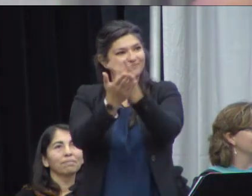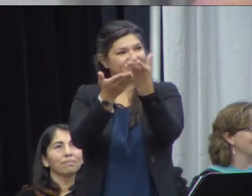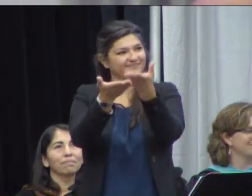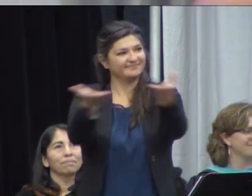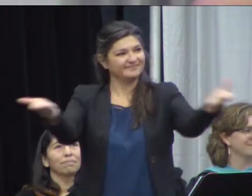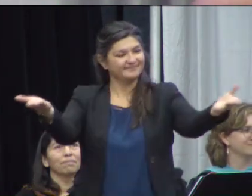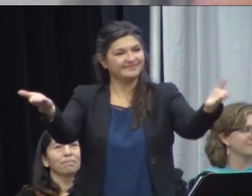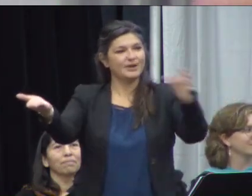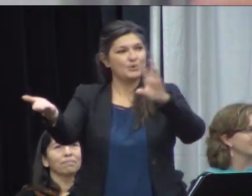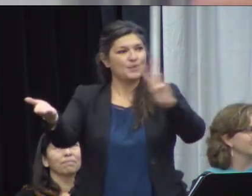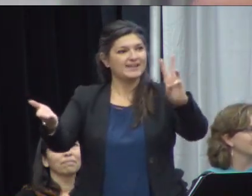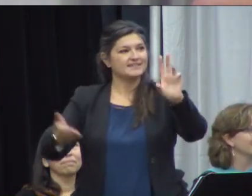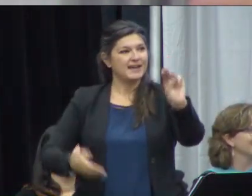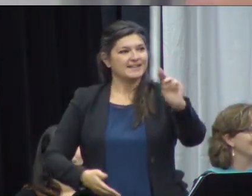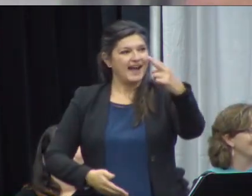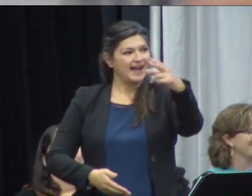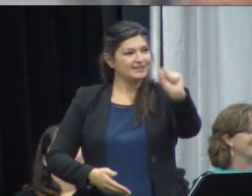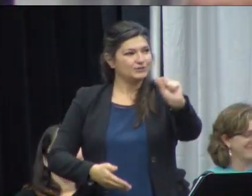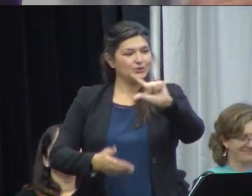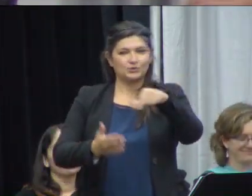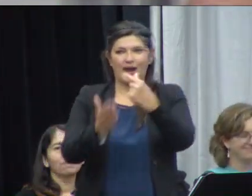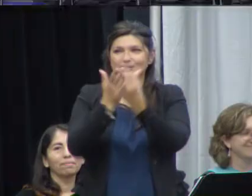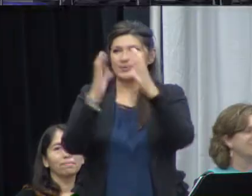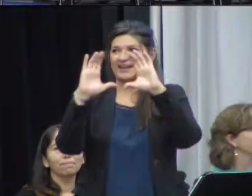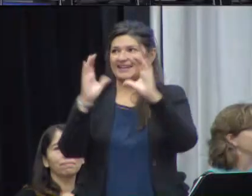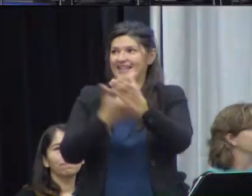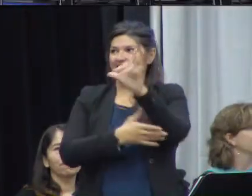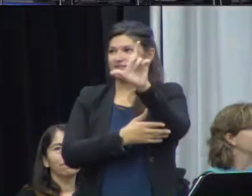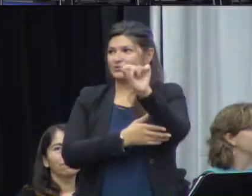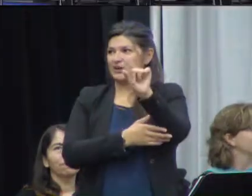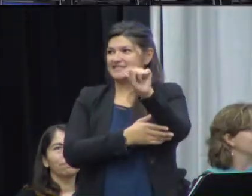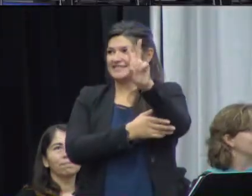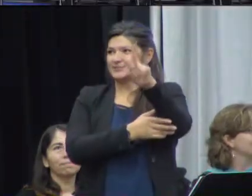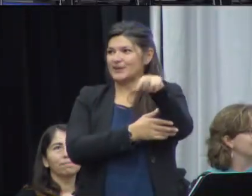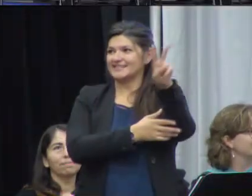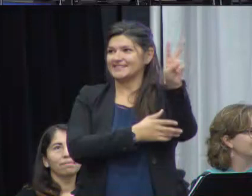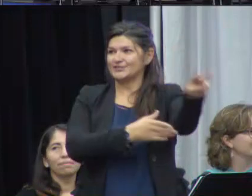(audience applauds)